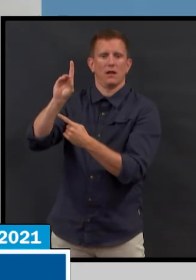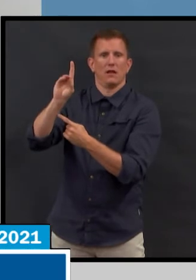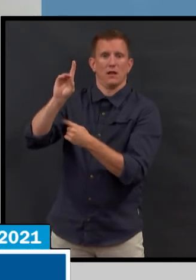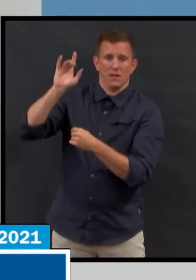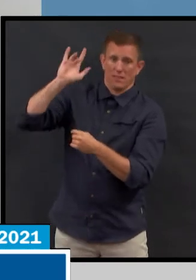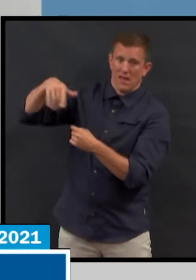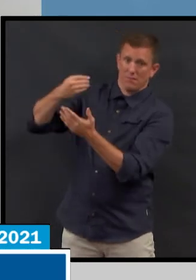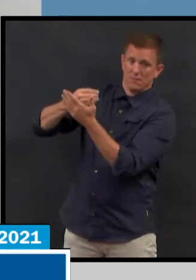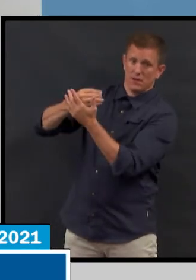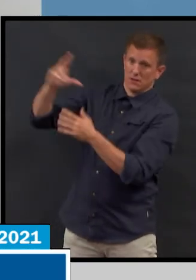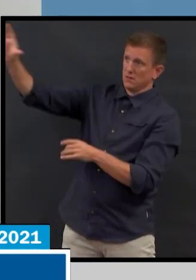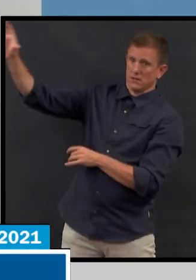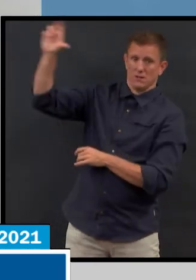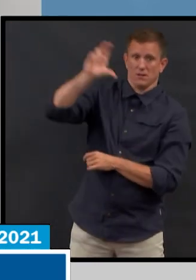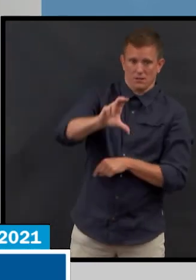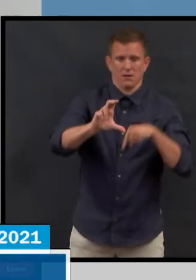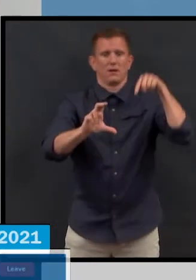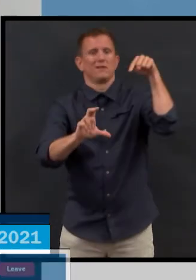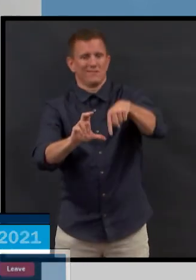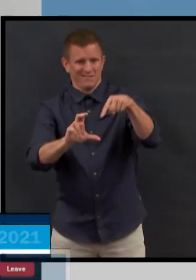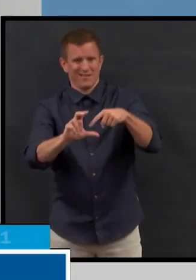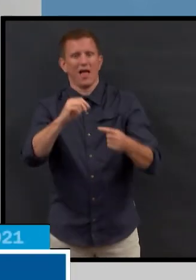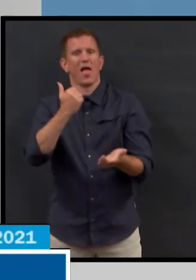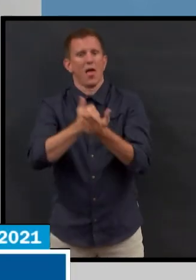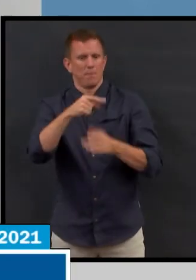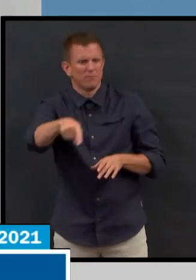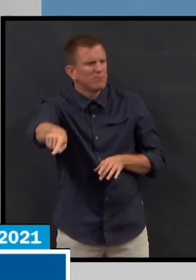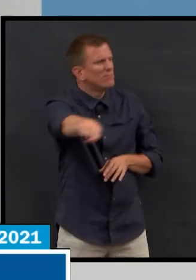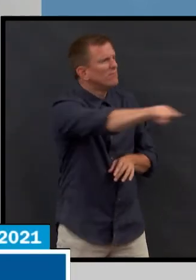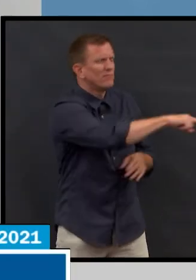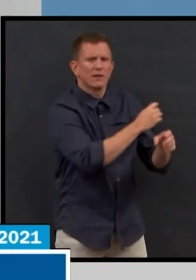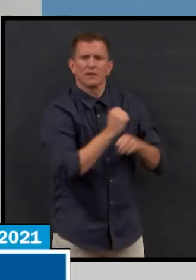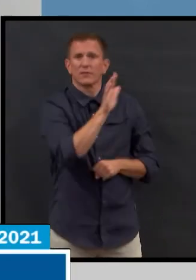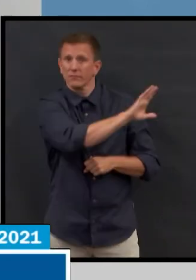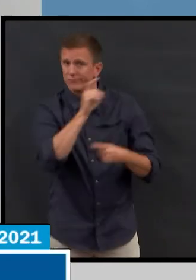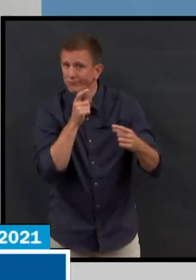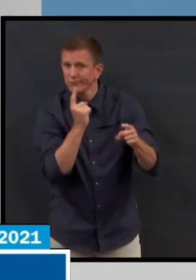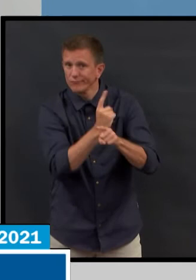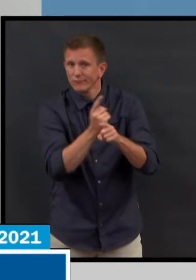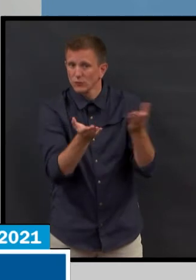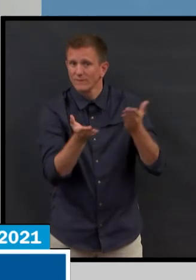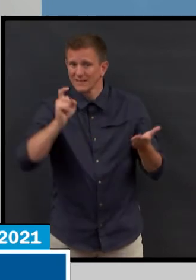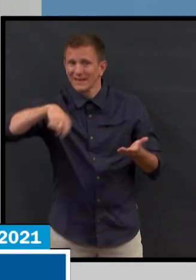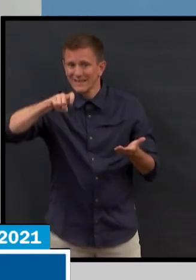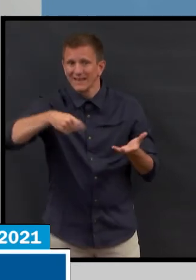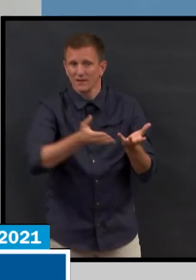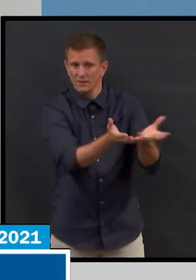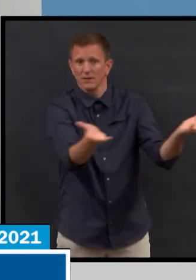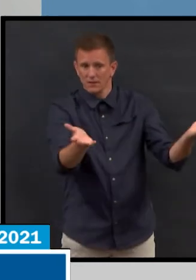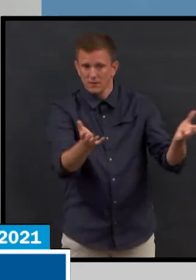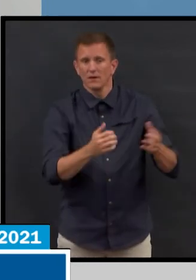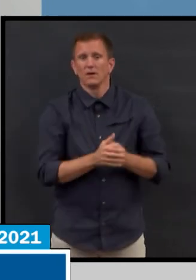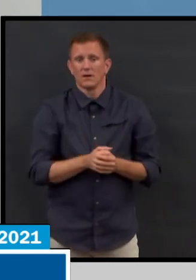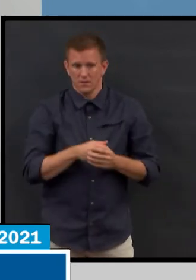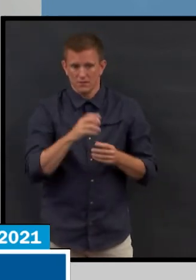services and see that with those services people can be safely and successfully housed